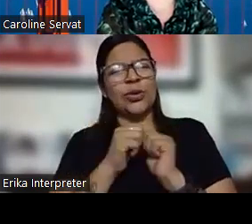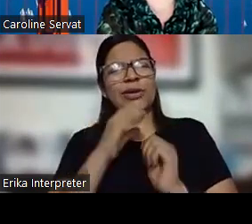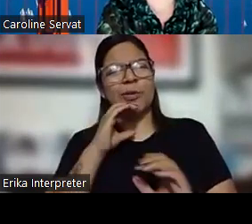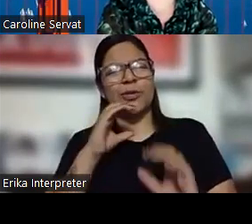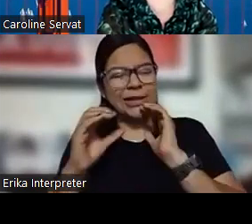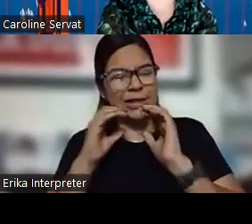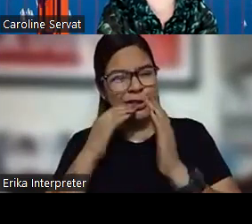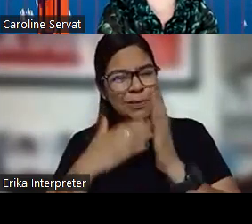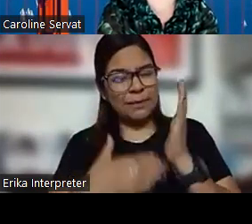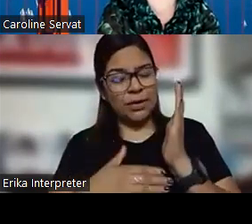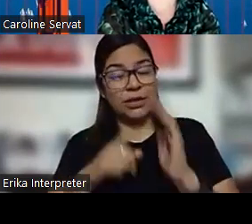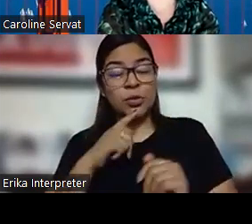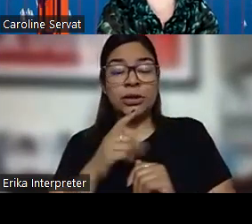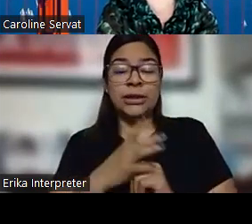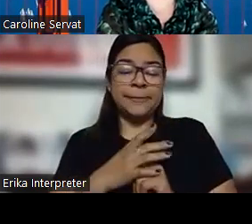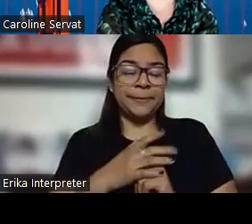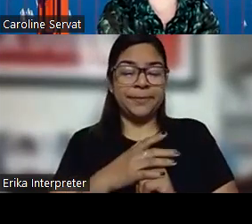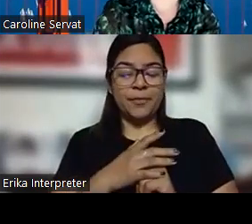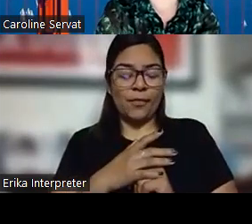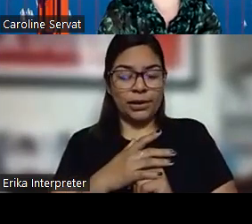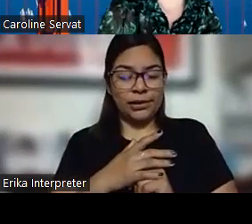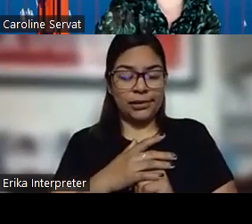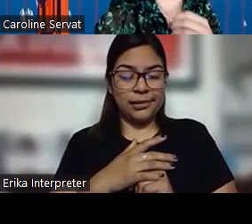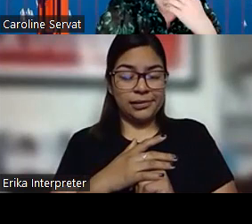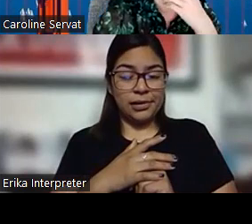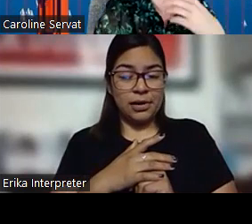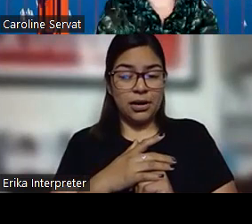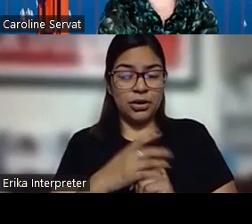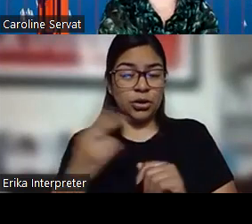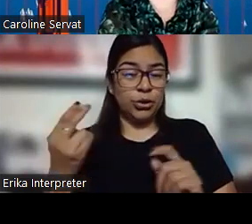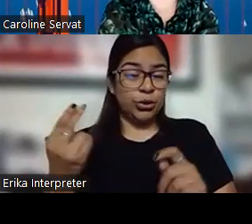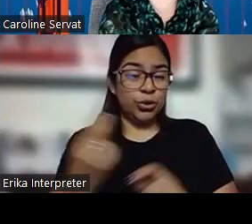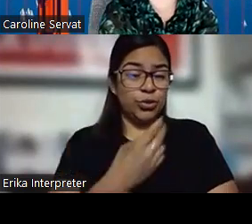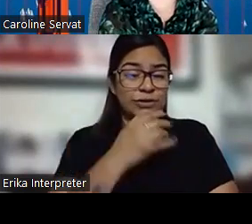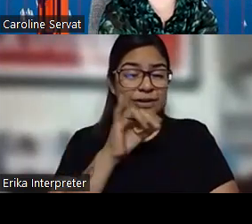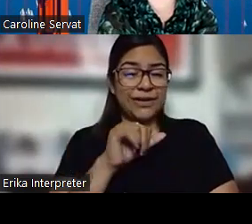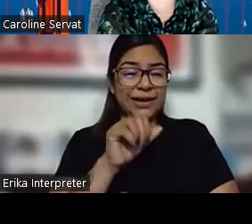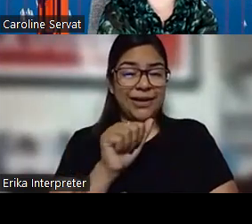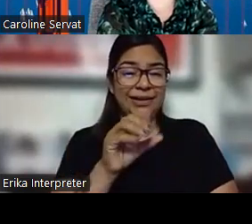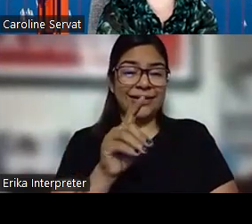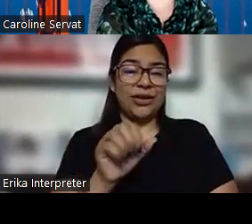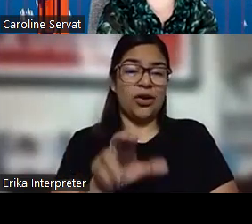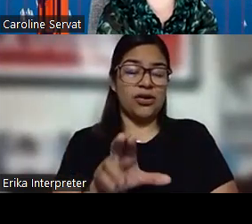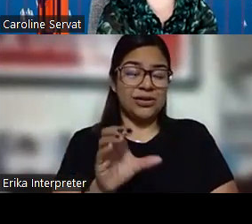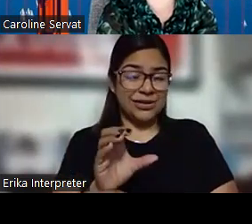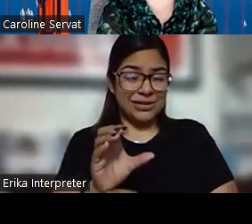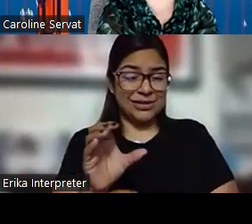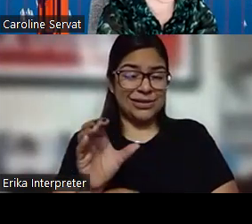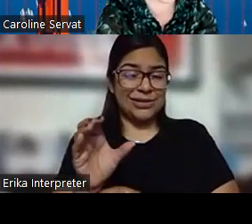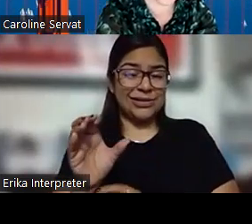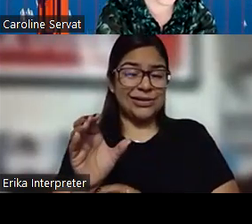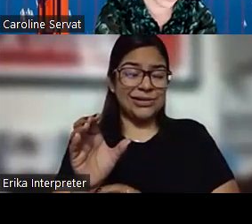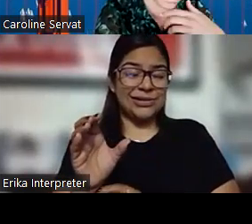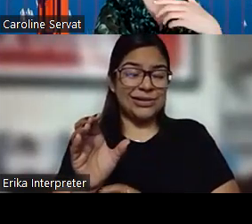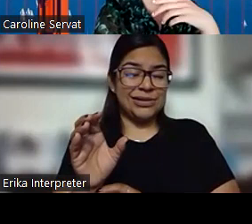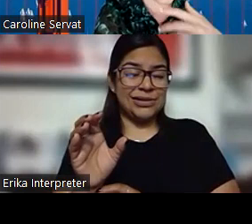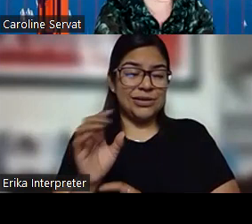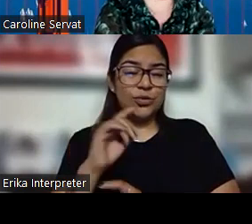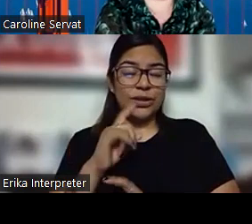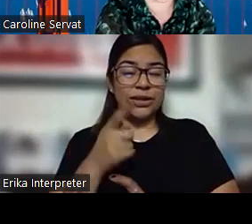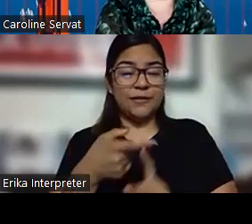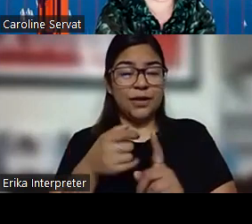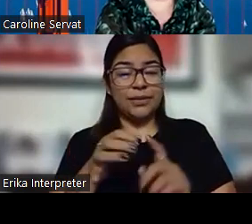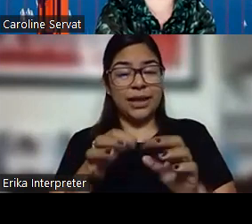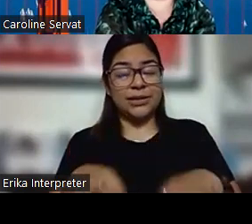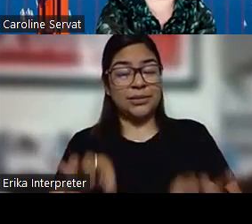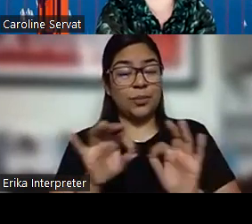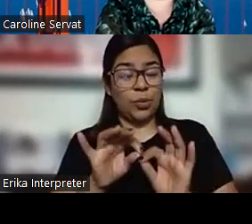really you know um using the adrc as as and you know and the value proposition we create uh with